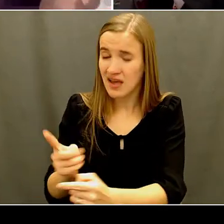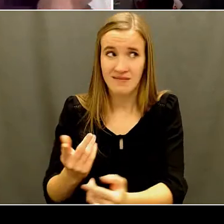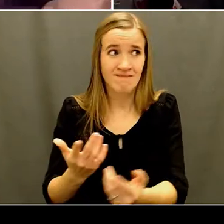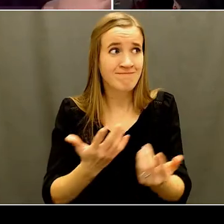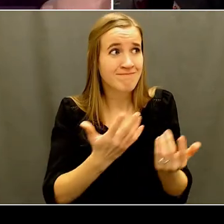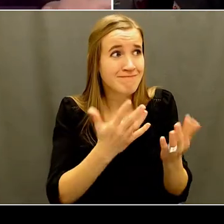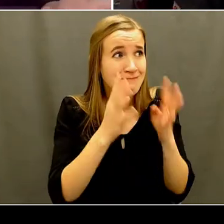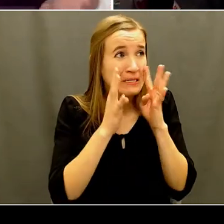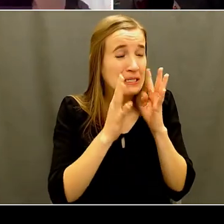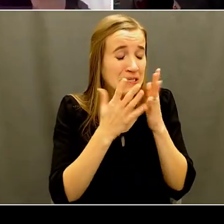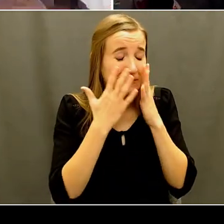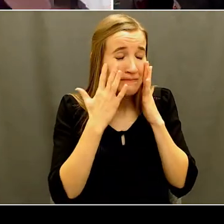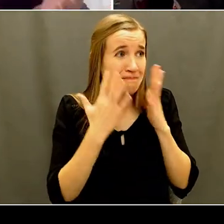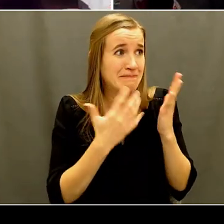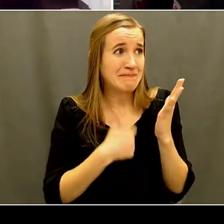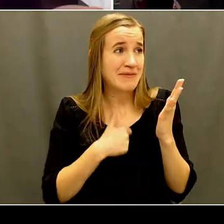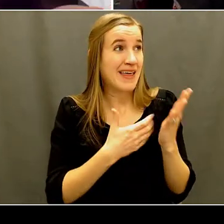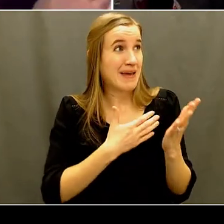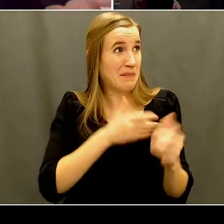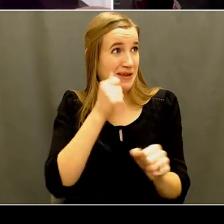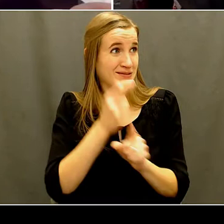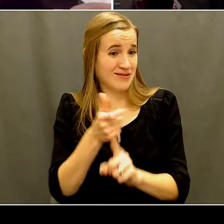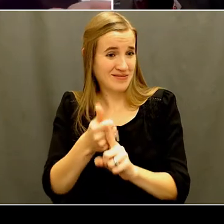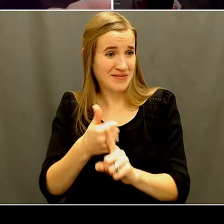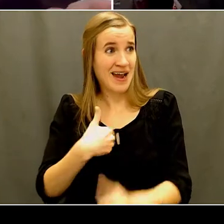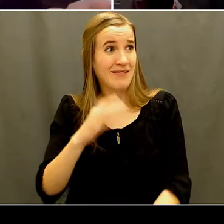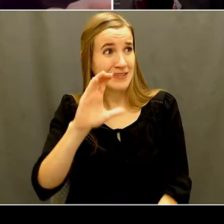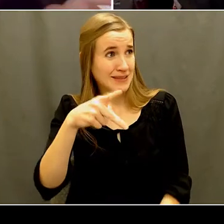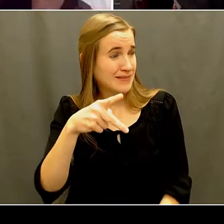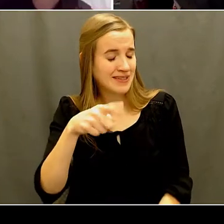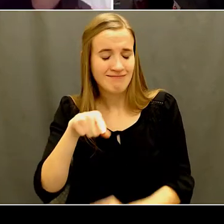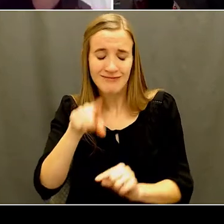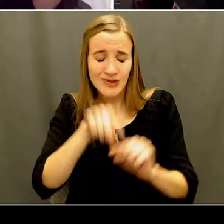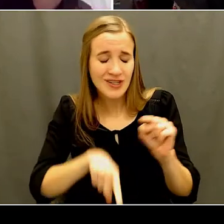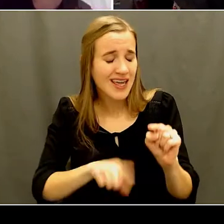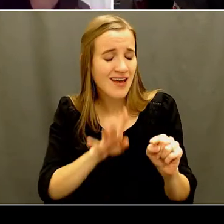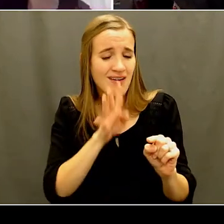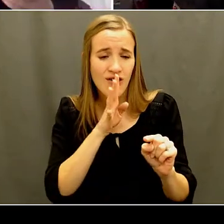saw you on that stage, I knew that you were speaking for her. And that was